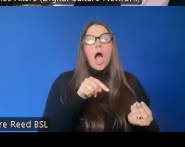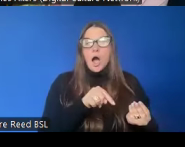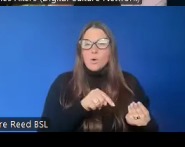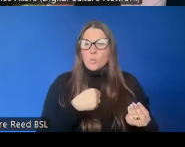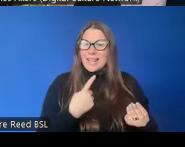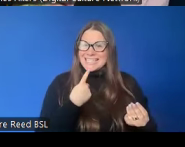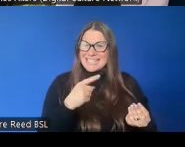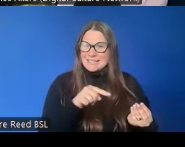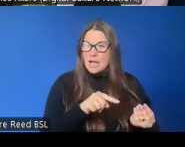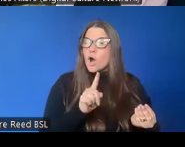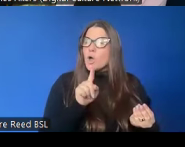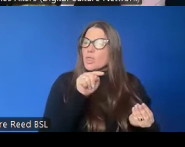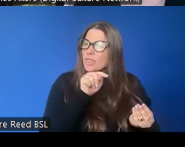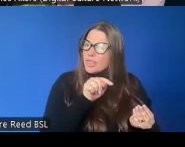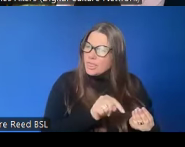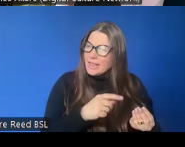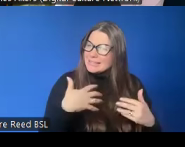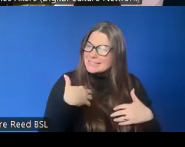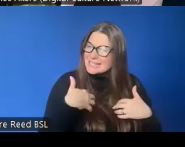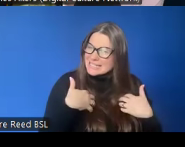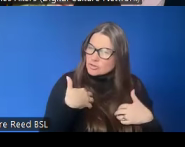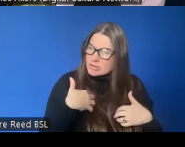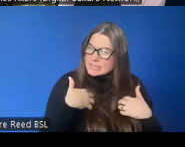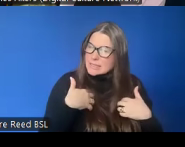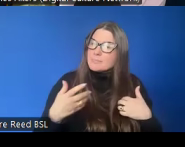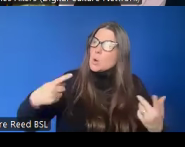You need to have a good chat and interrogate the data and look at it as a team.